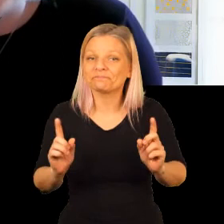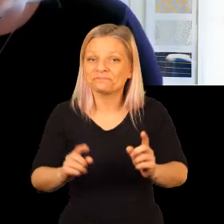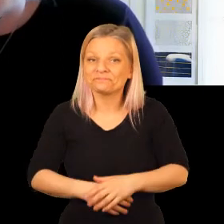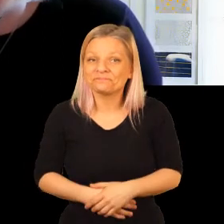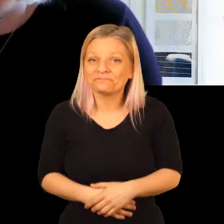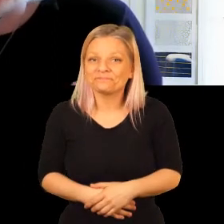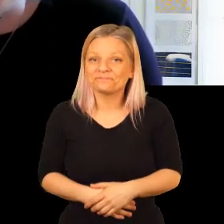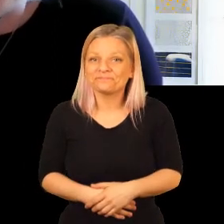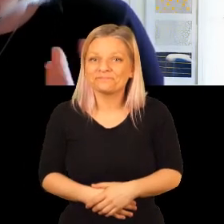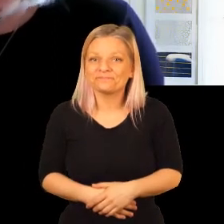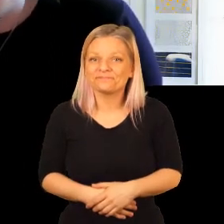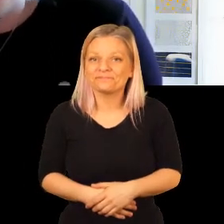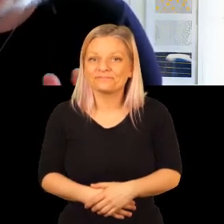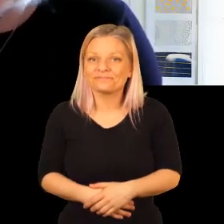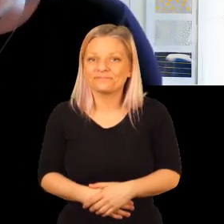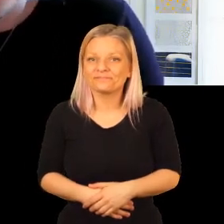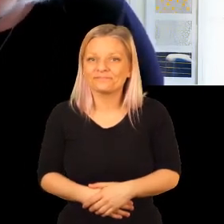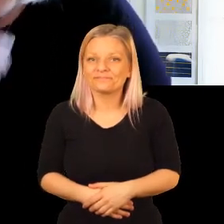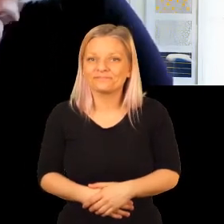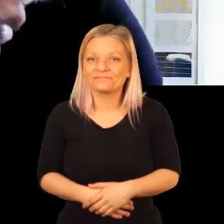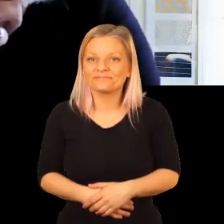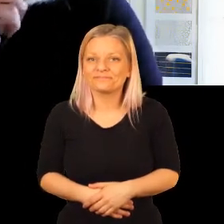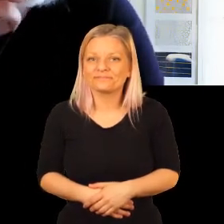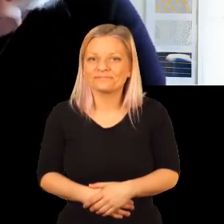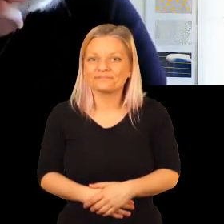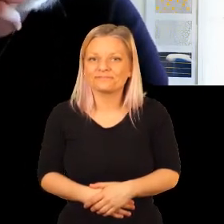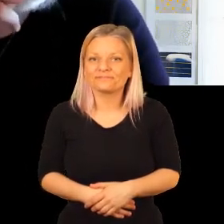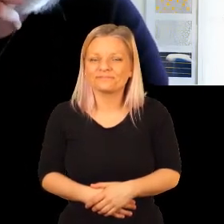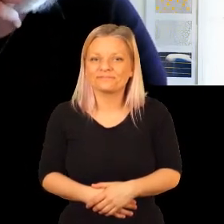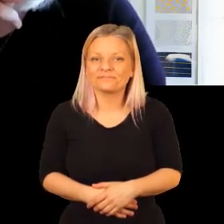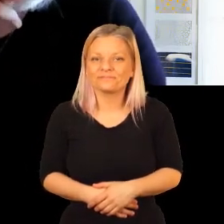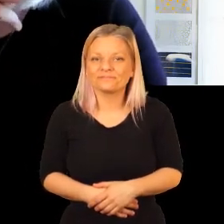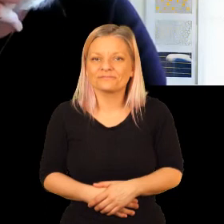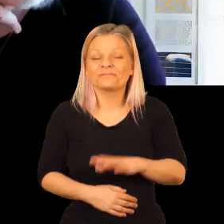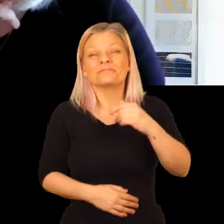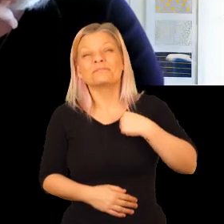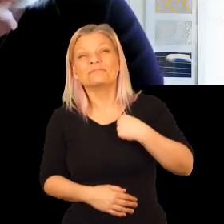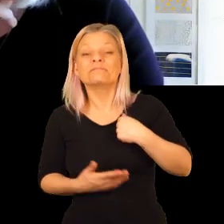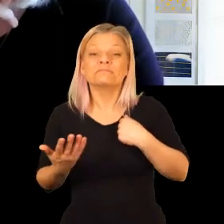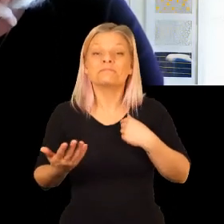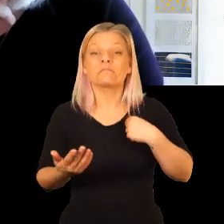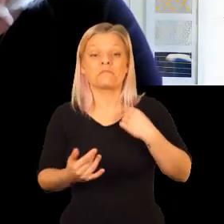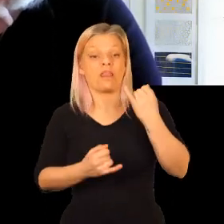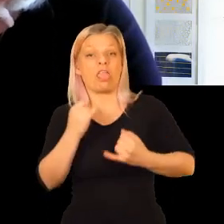add for our people who are listening to our conversation you've got any last message i